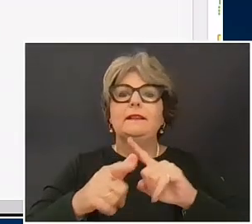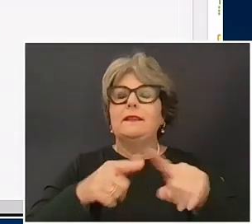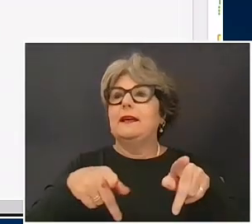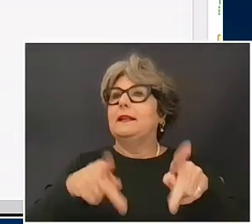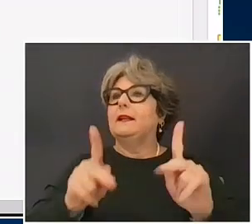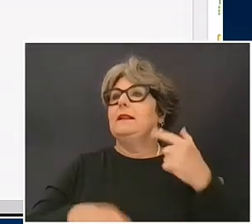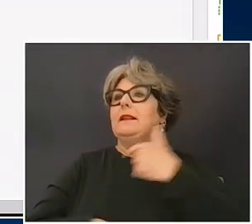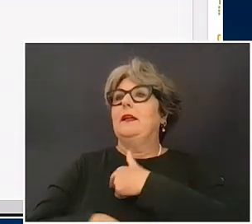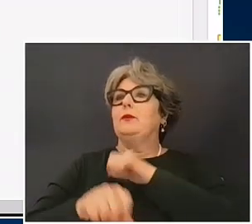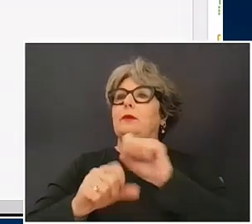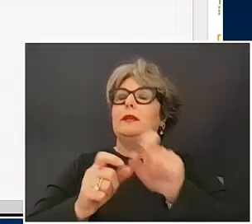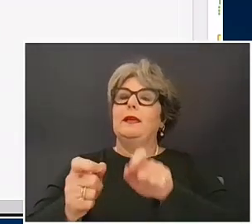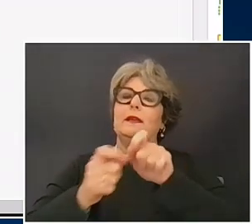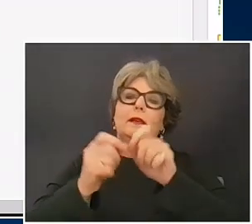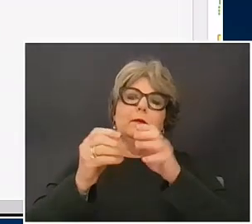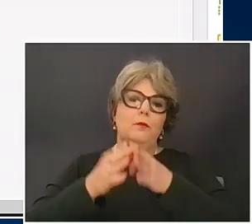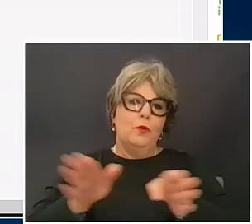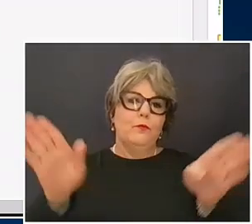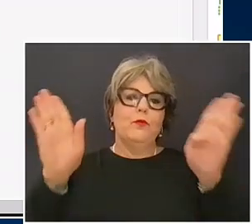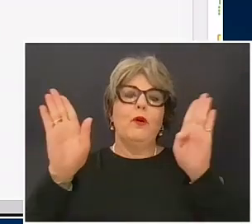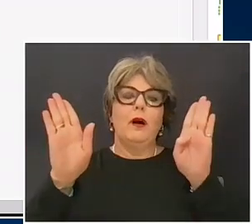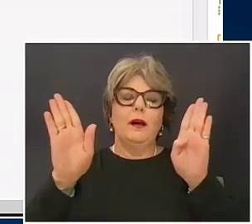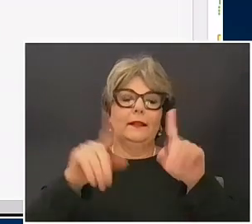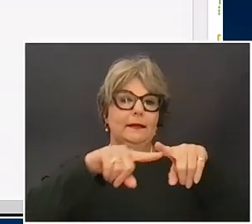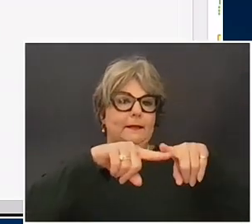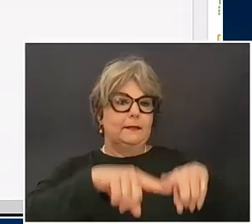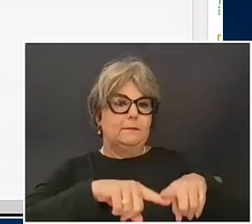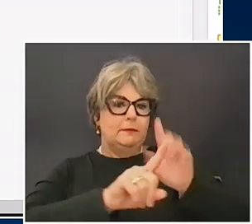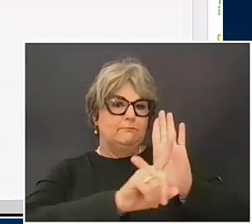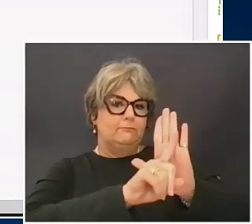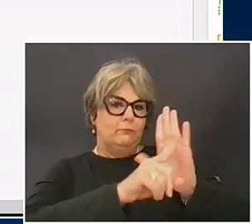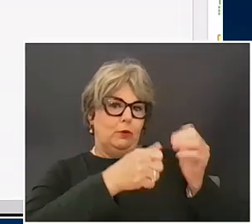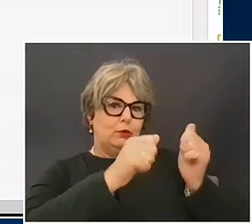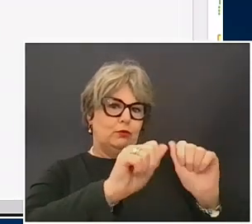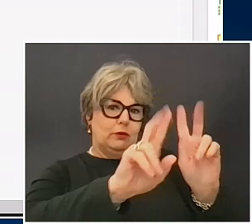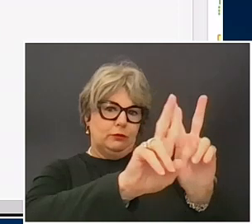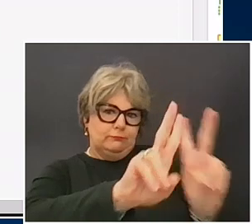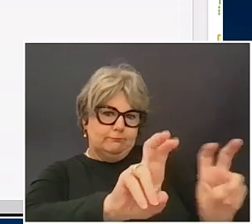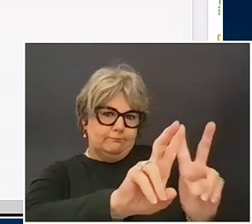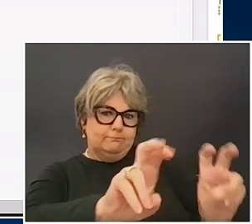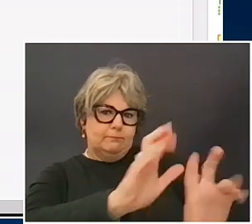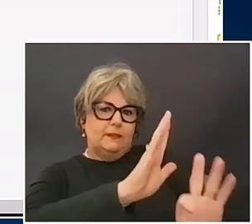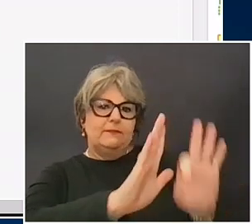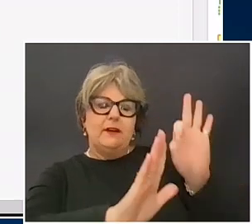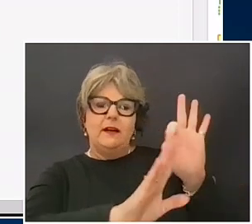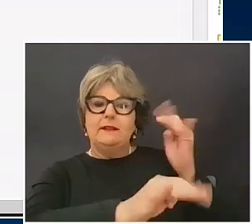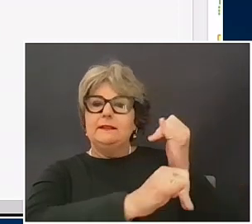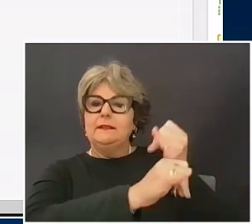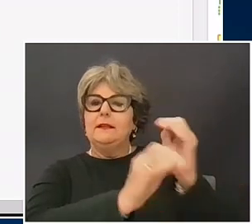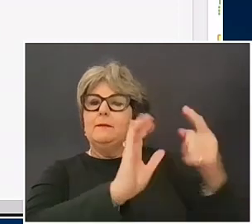get at broadly which ones are which and we will try to dig down and see if we can get you some more examples of how this has